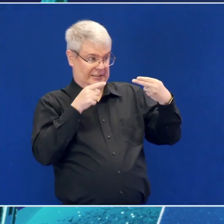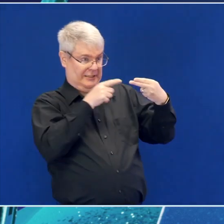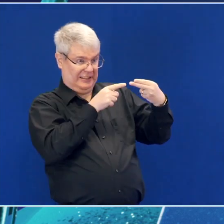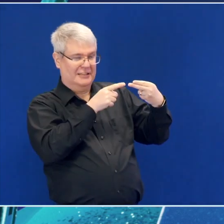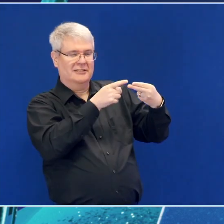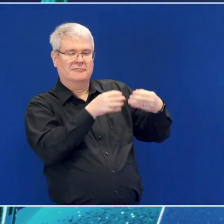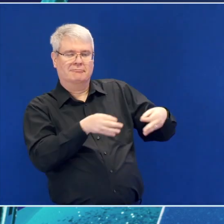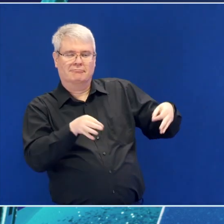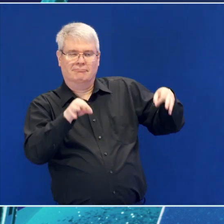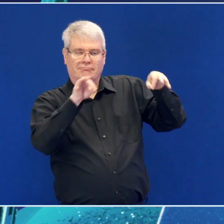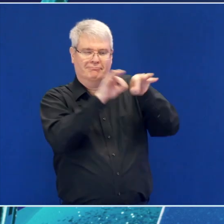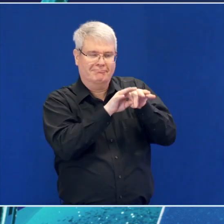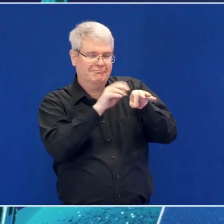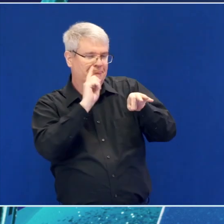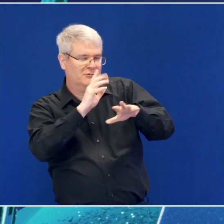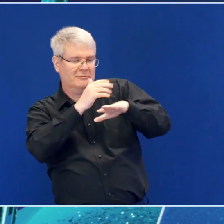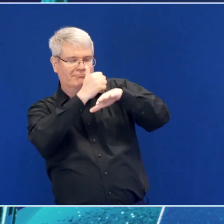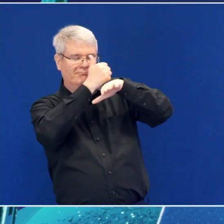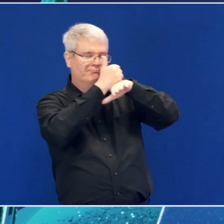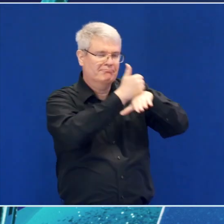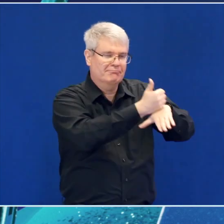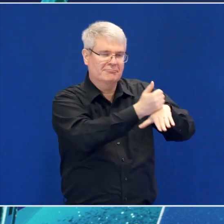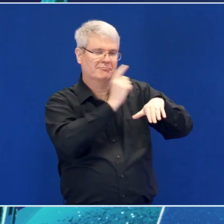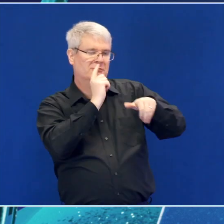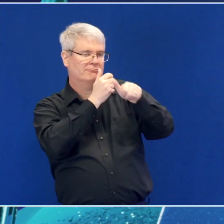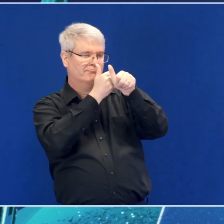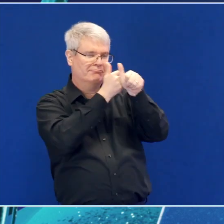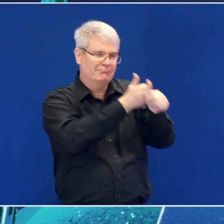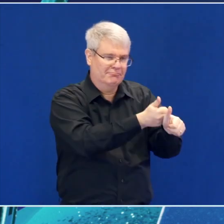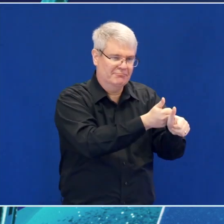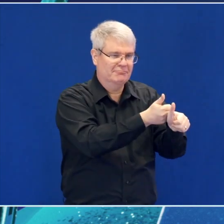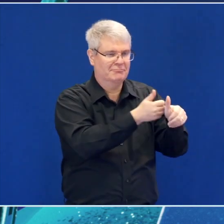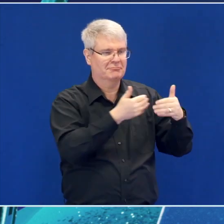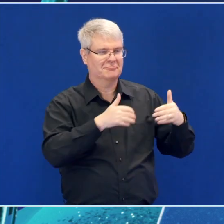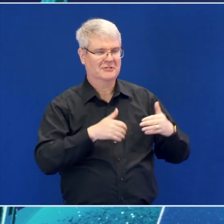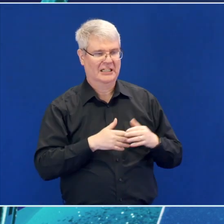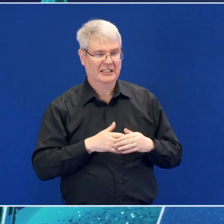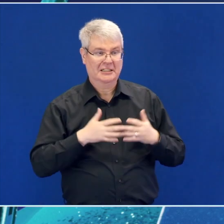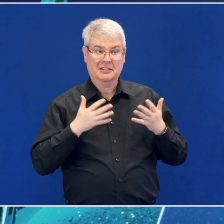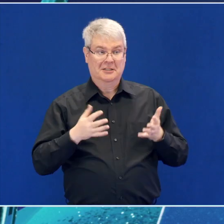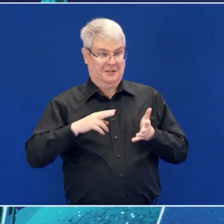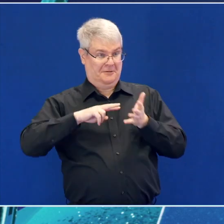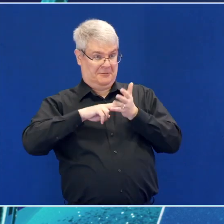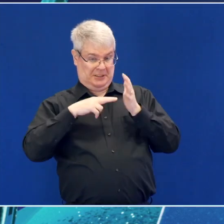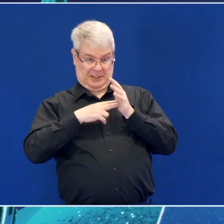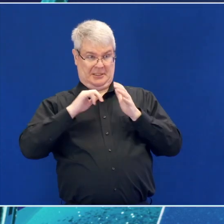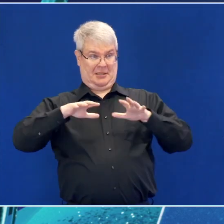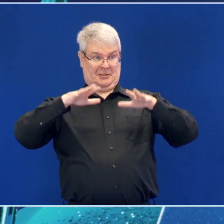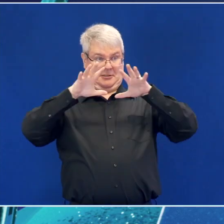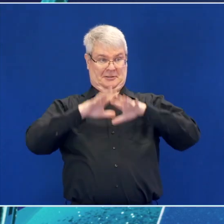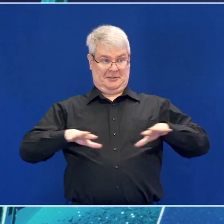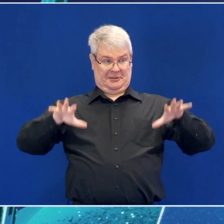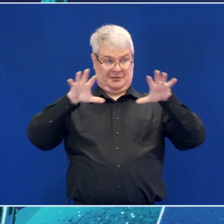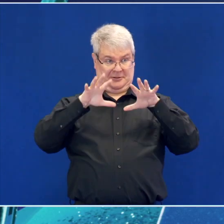And from this corpus of knowledge of data, Eric built this agent.